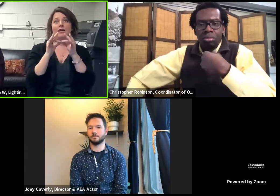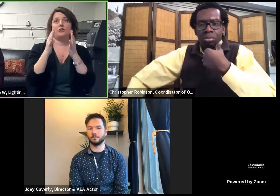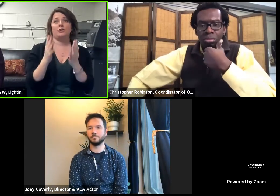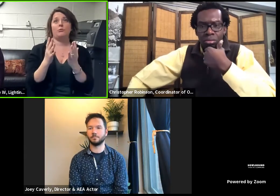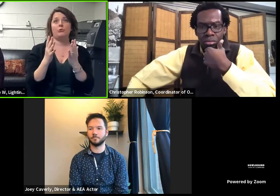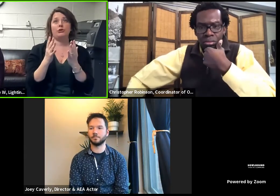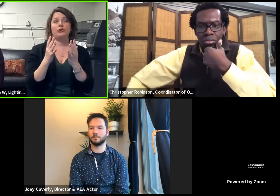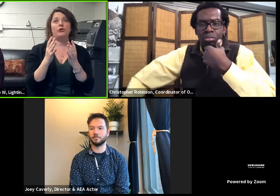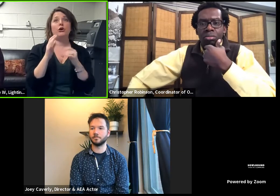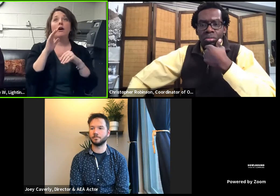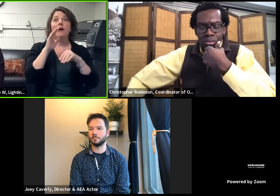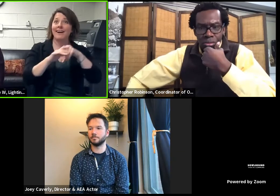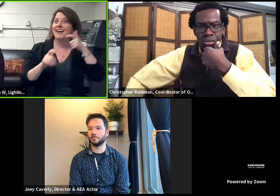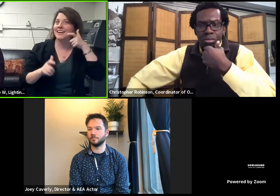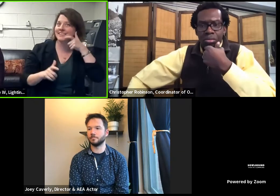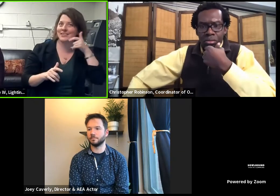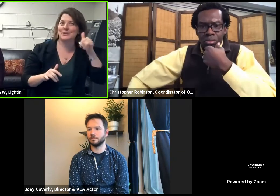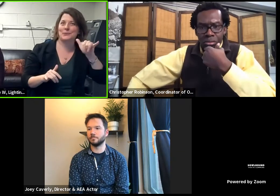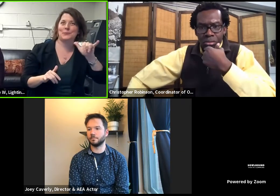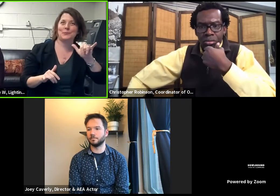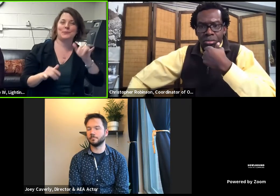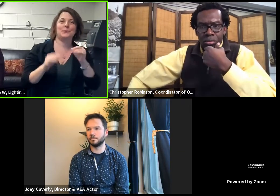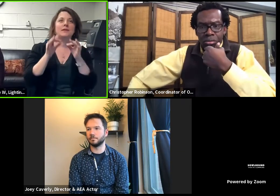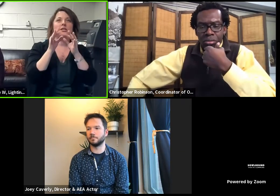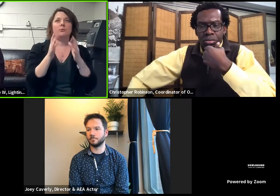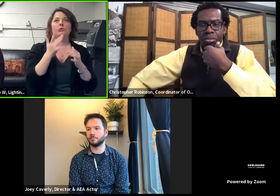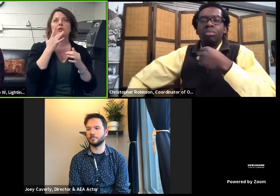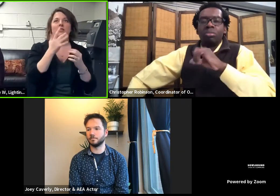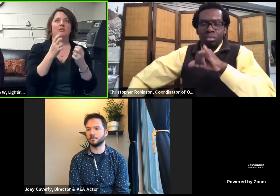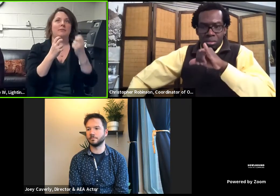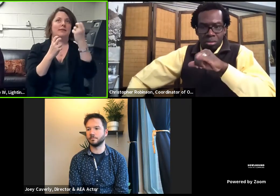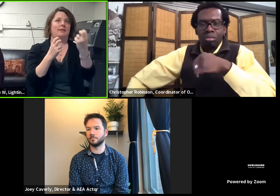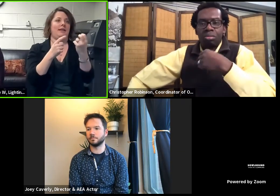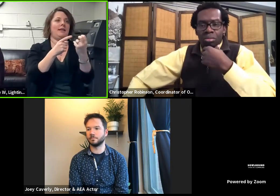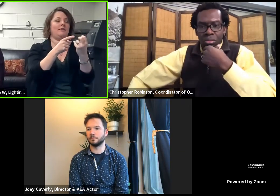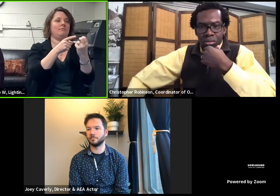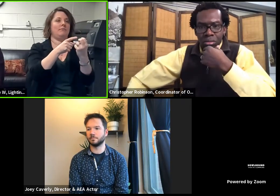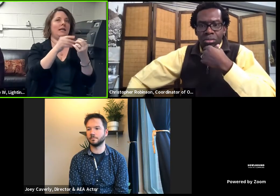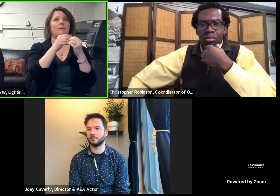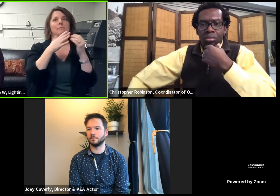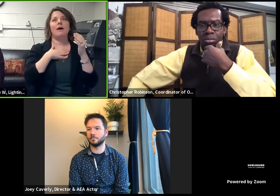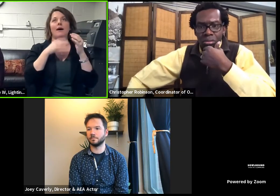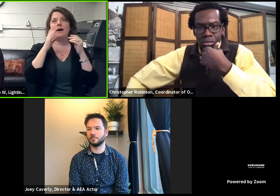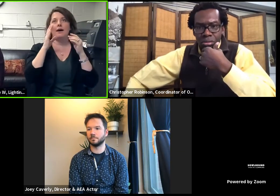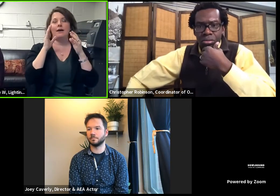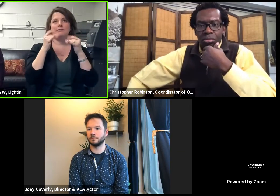and then I have an interpreter on a headset too. An interpreter will be there with me